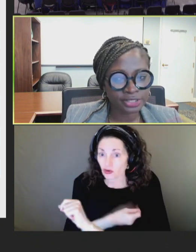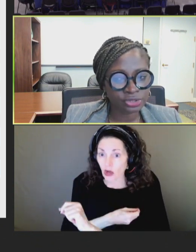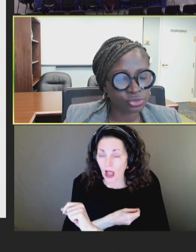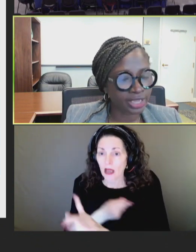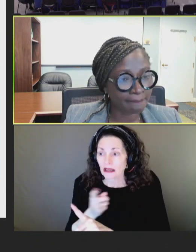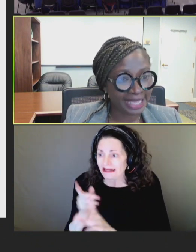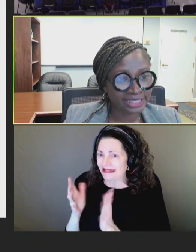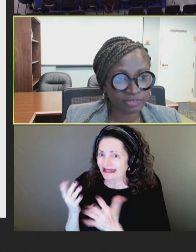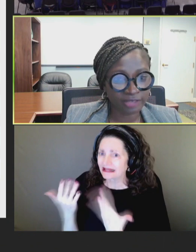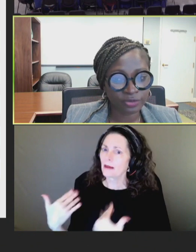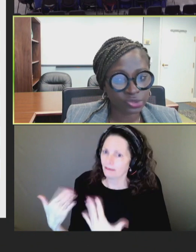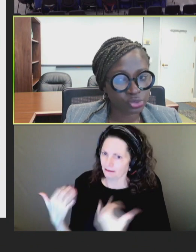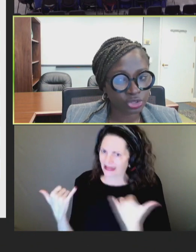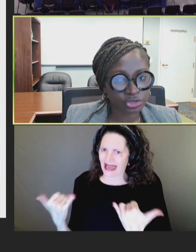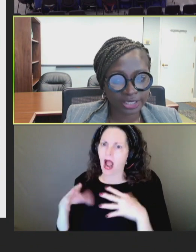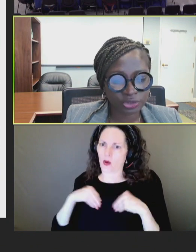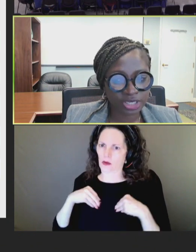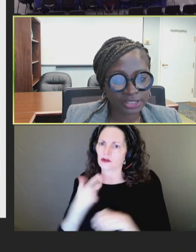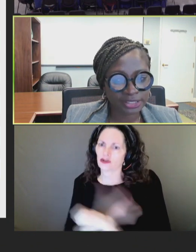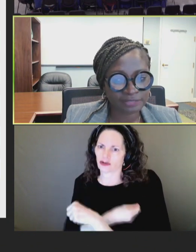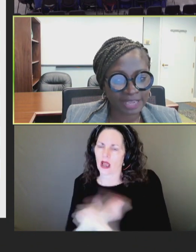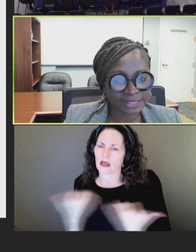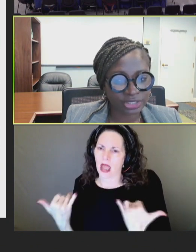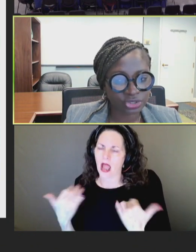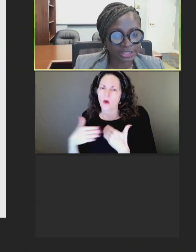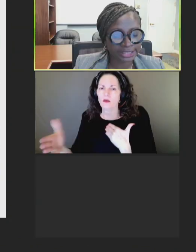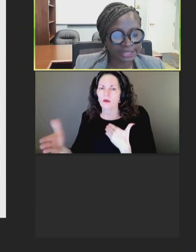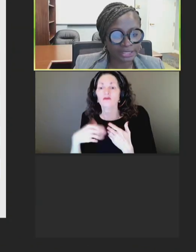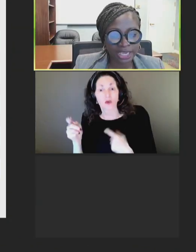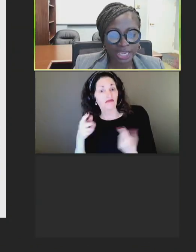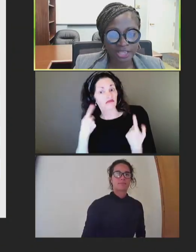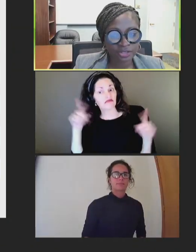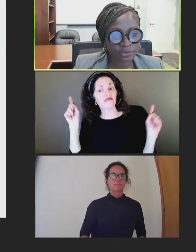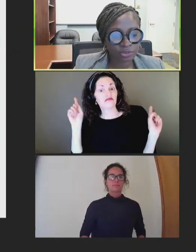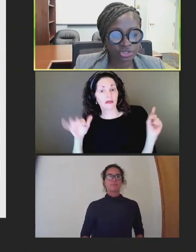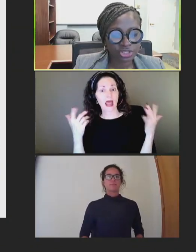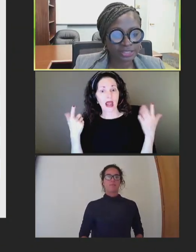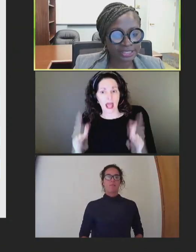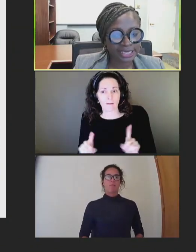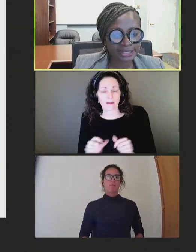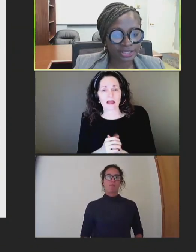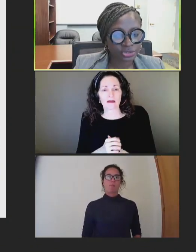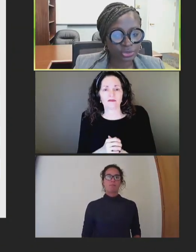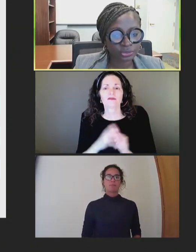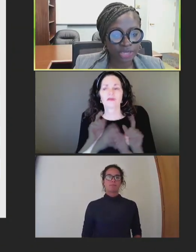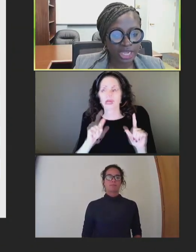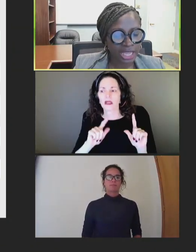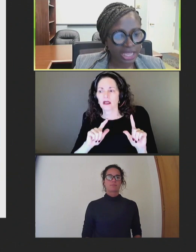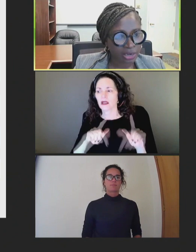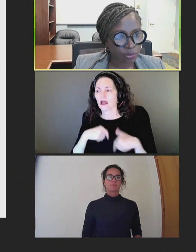this took a massive effort, 226 vaccination clinics, 31 shelters landing zones.